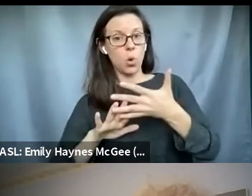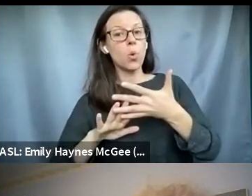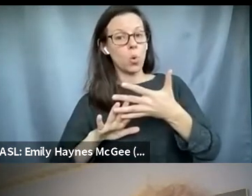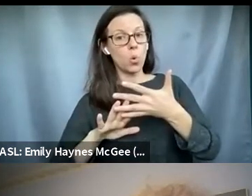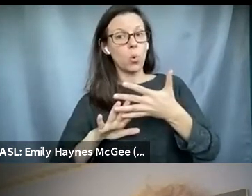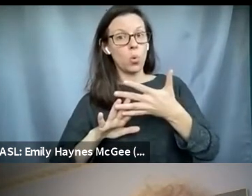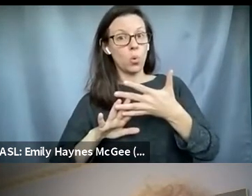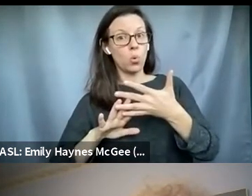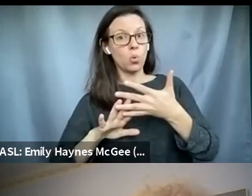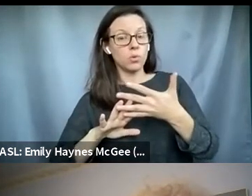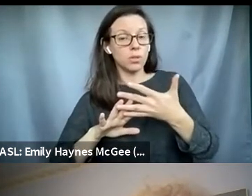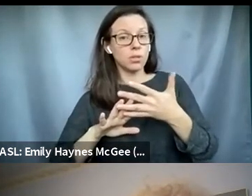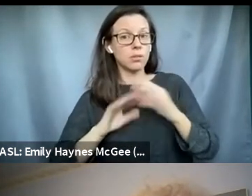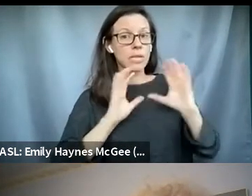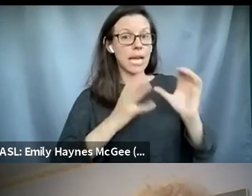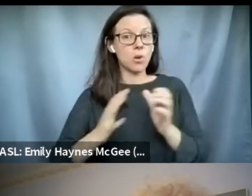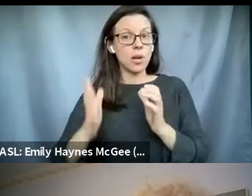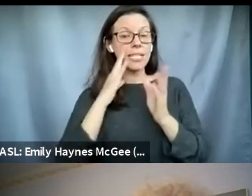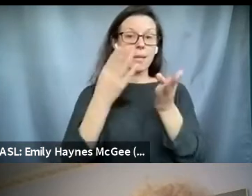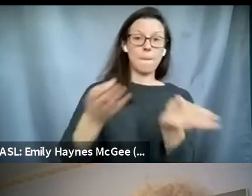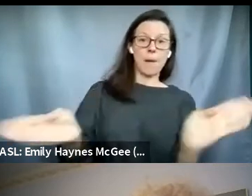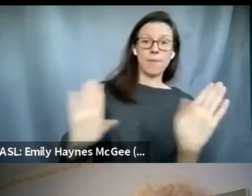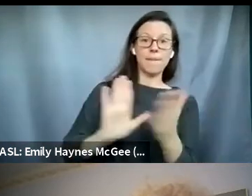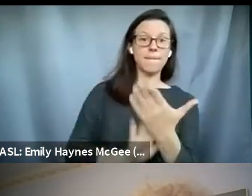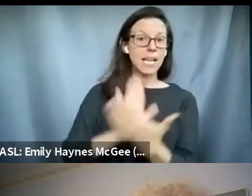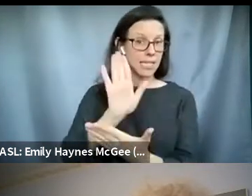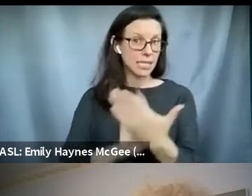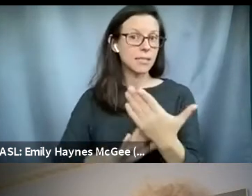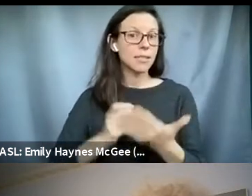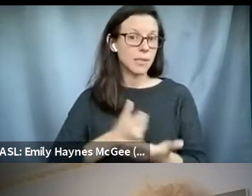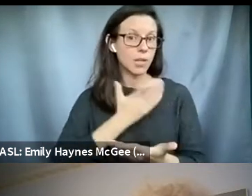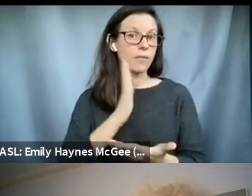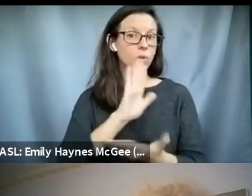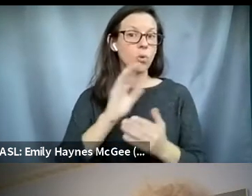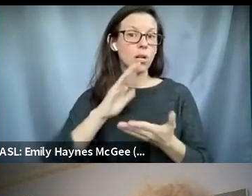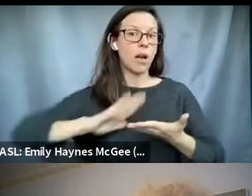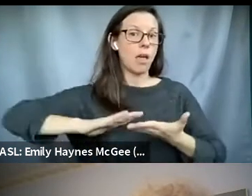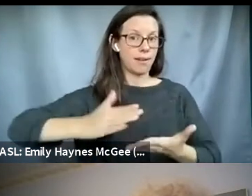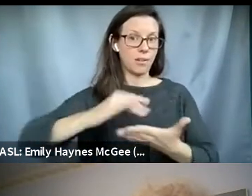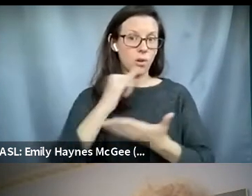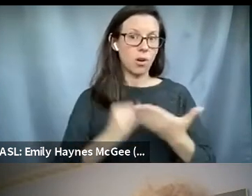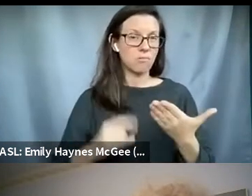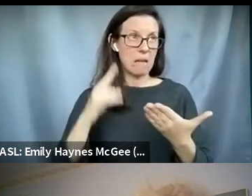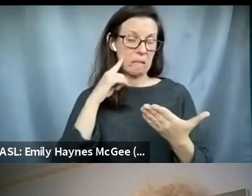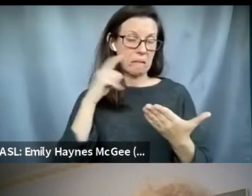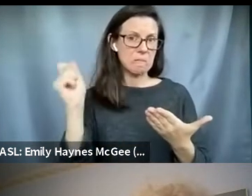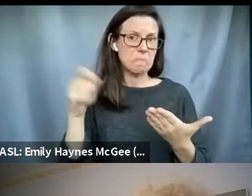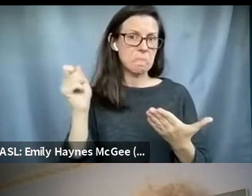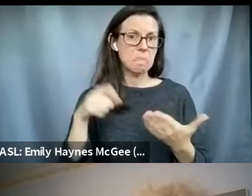a public facing expression of your culinary art, I would say yes, there's no prohibition